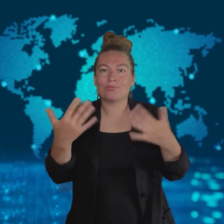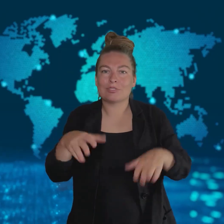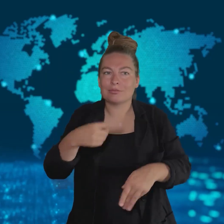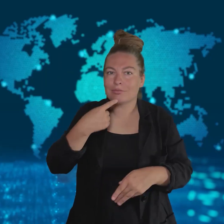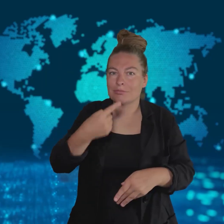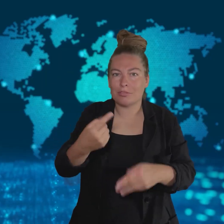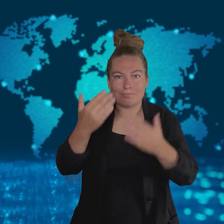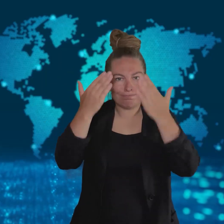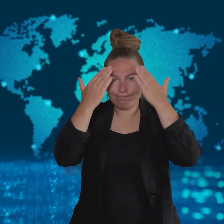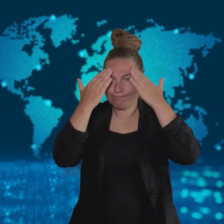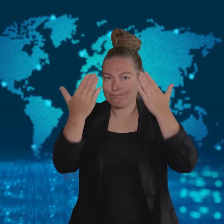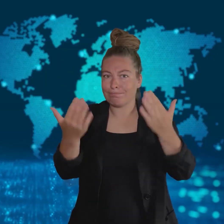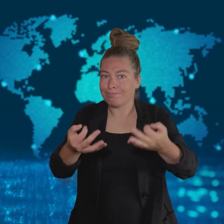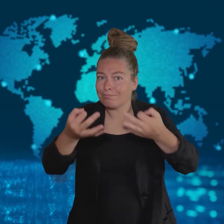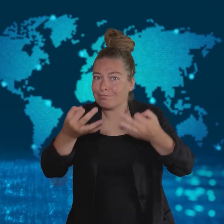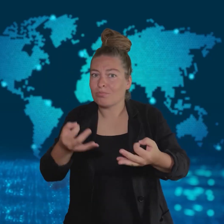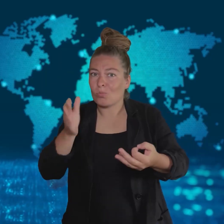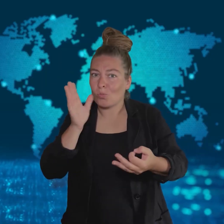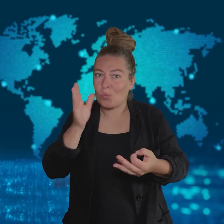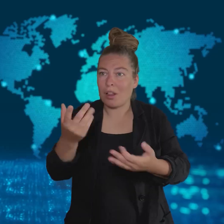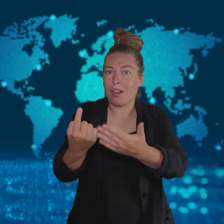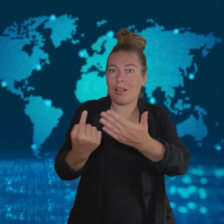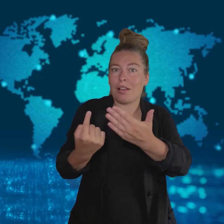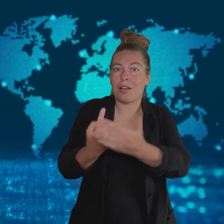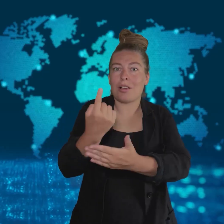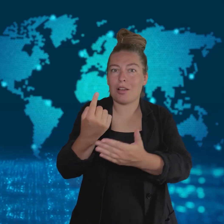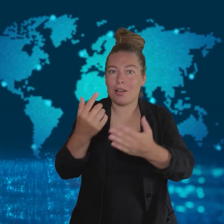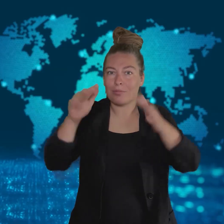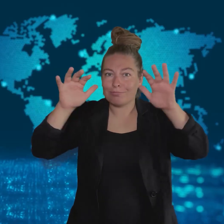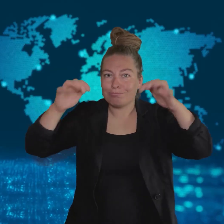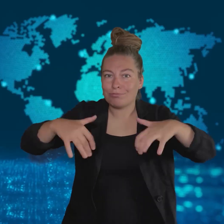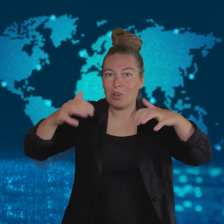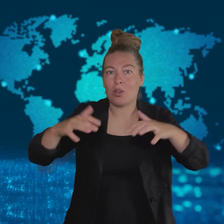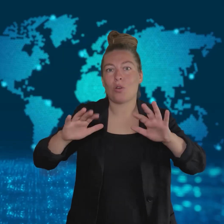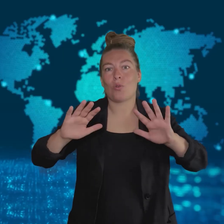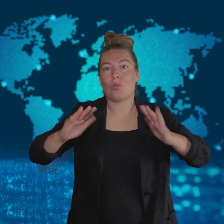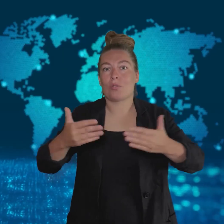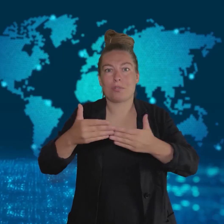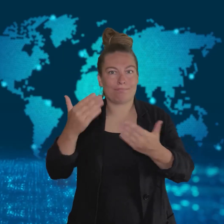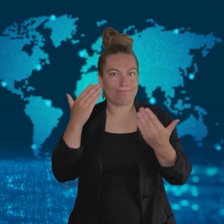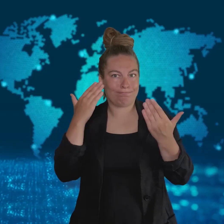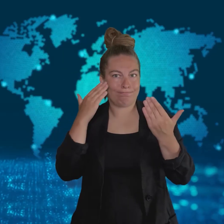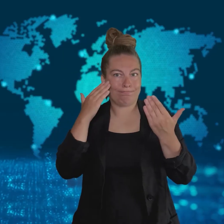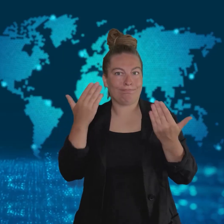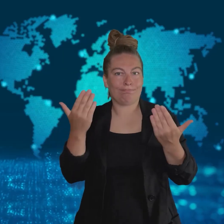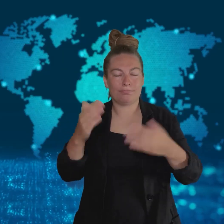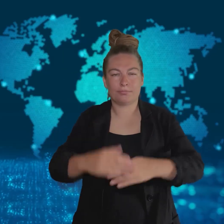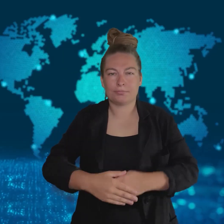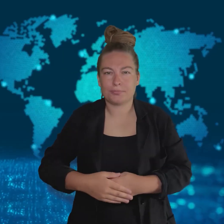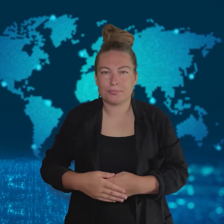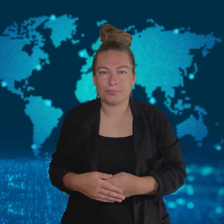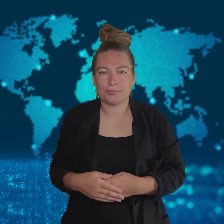Cold front may come.